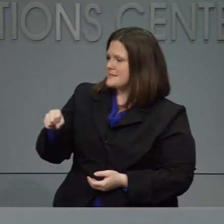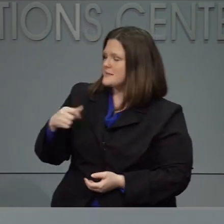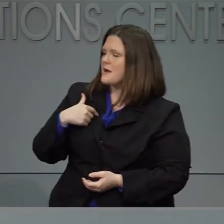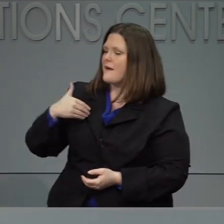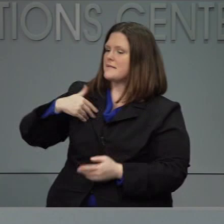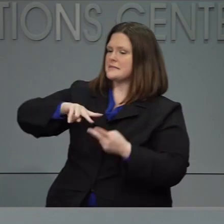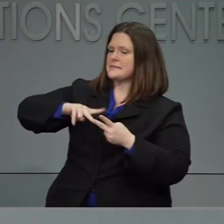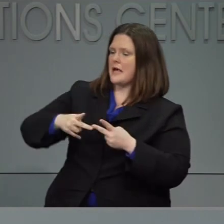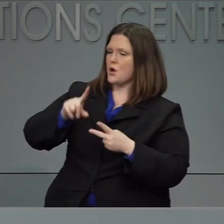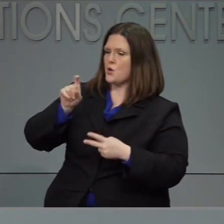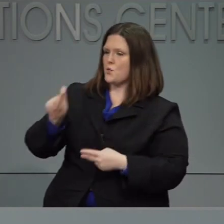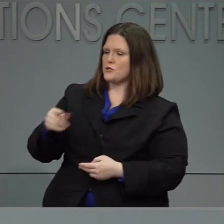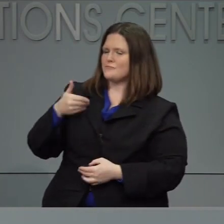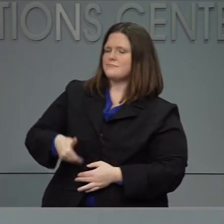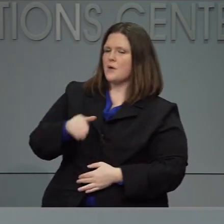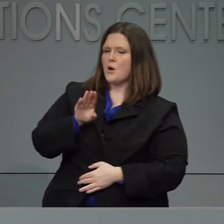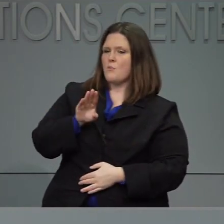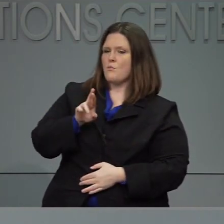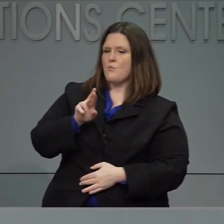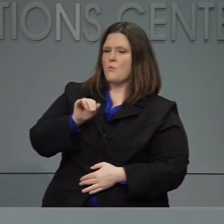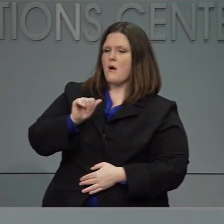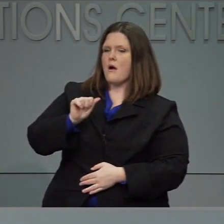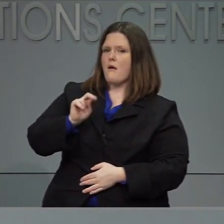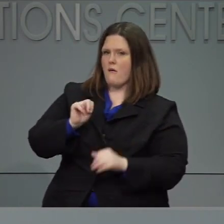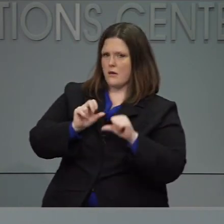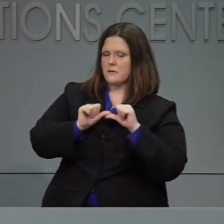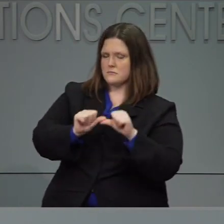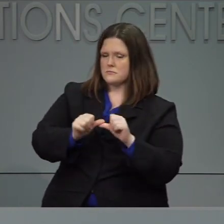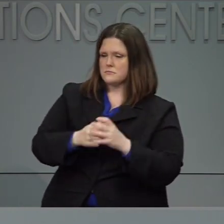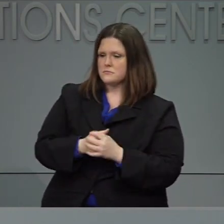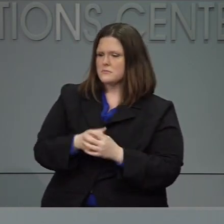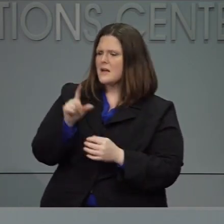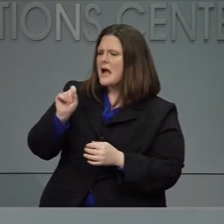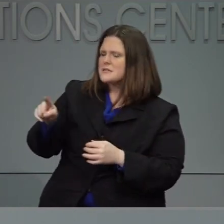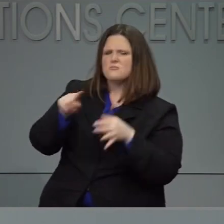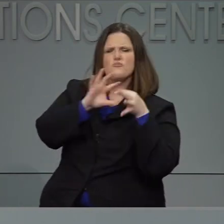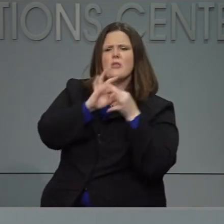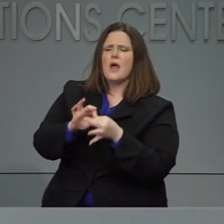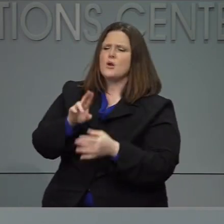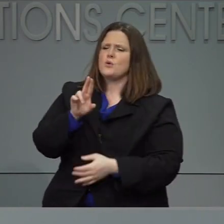I WANTED TO ASK WITH REGARD TO UNC CHAPEL HILL REPORTING